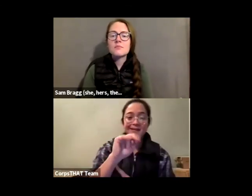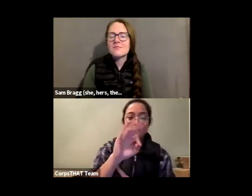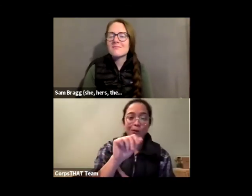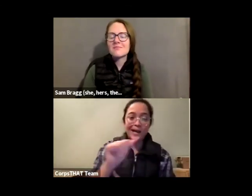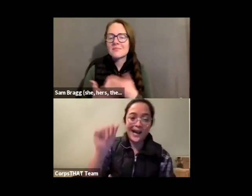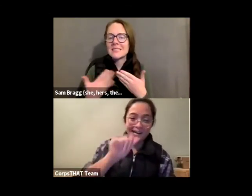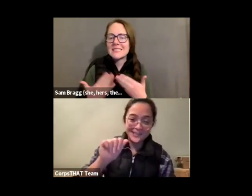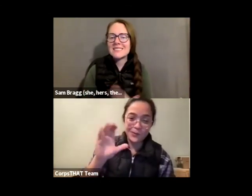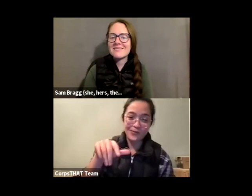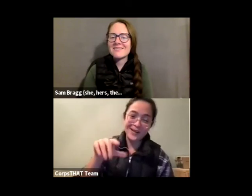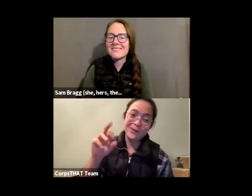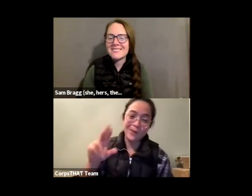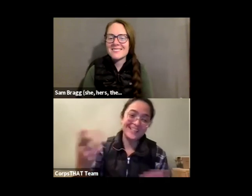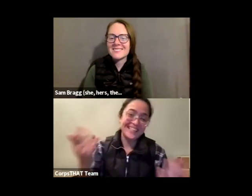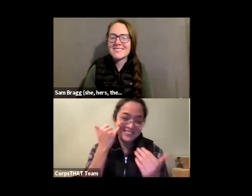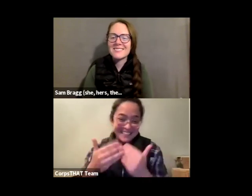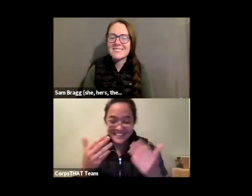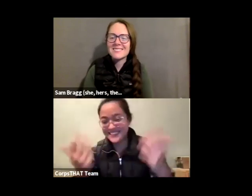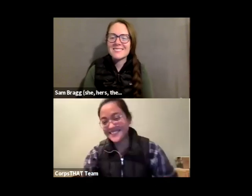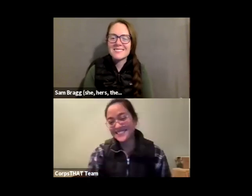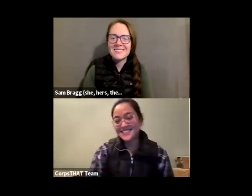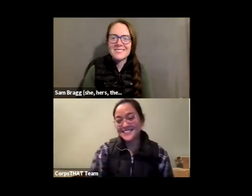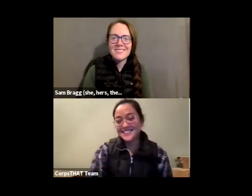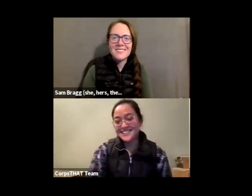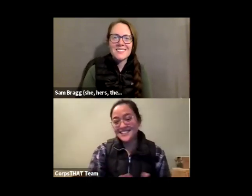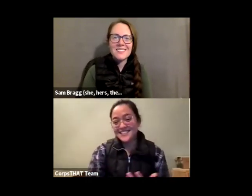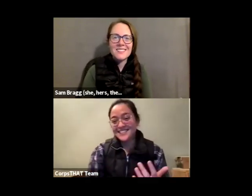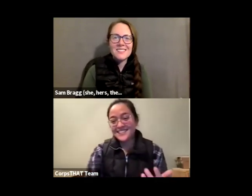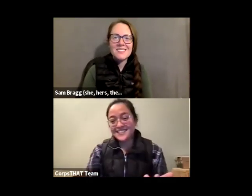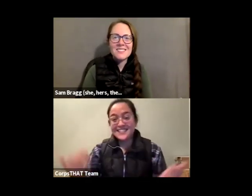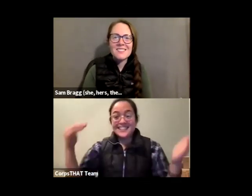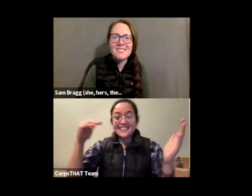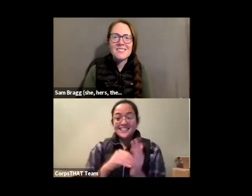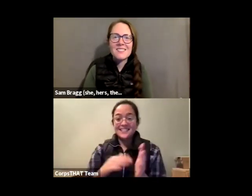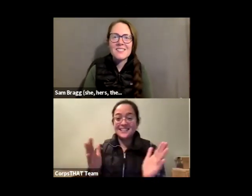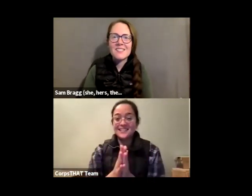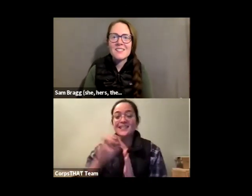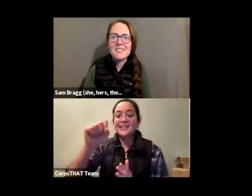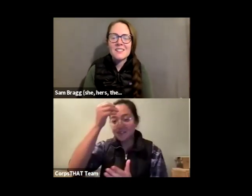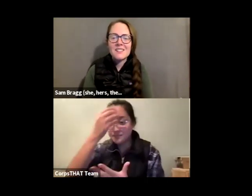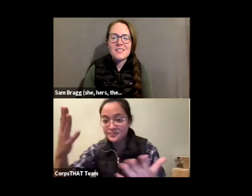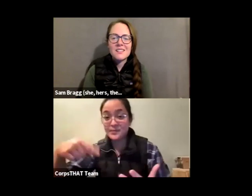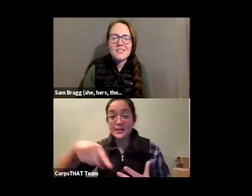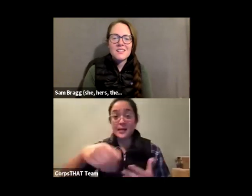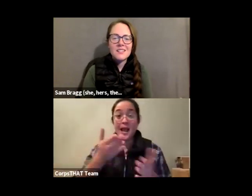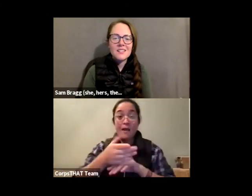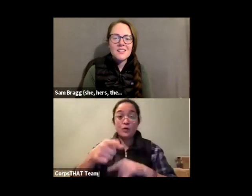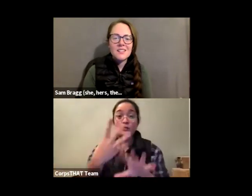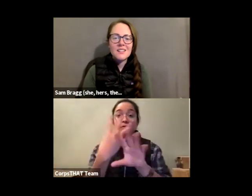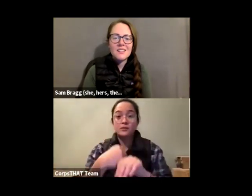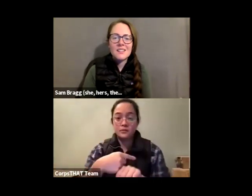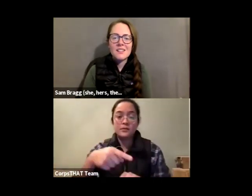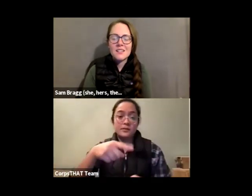so if whichever is easier for you to remember info or courses both work um also i want to let